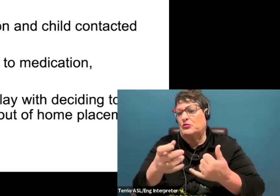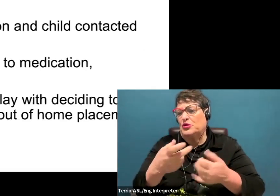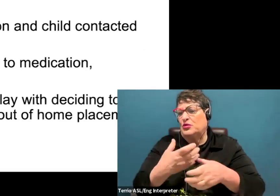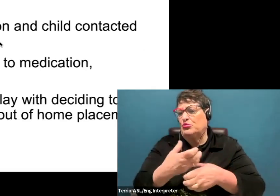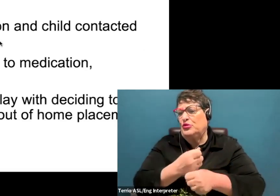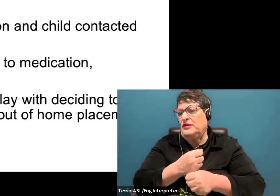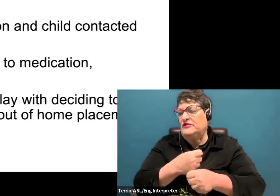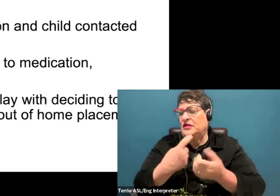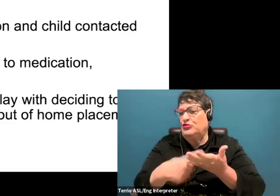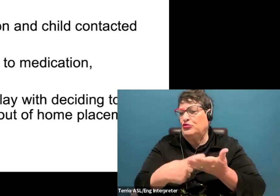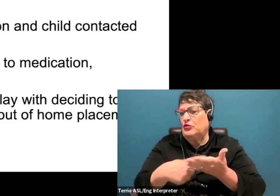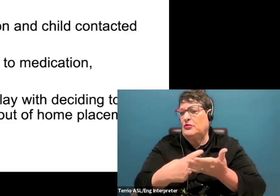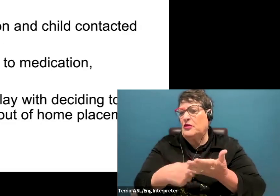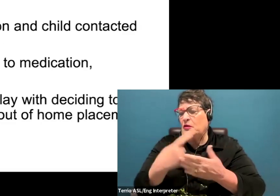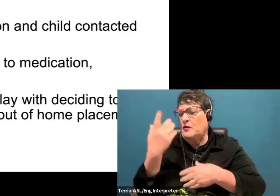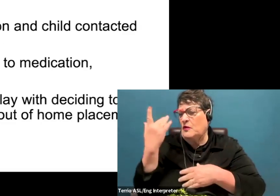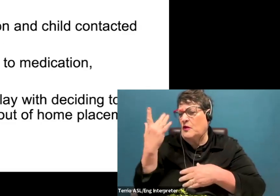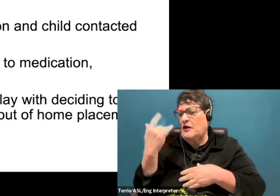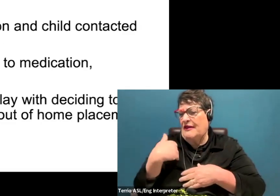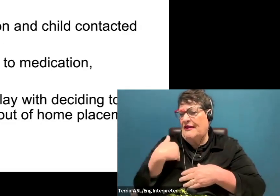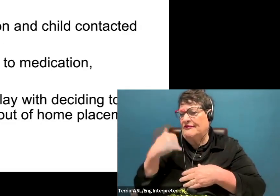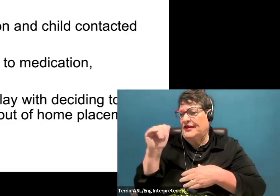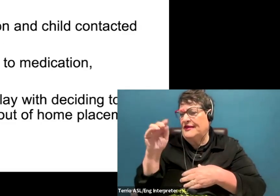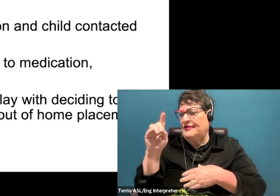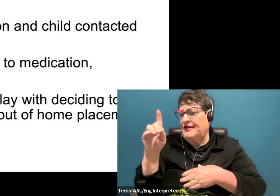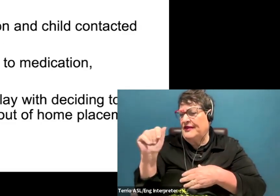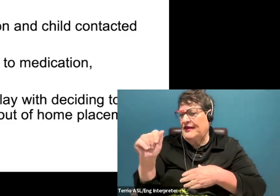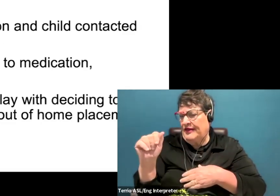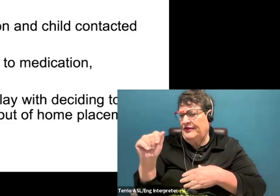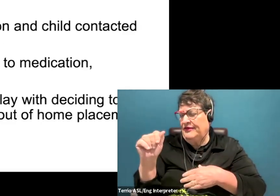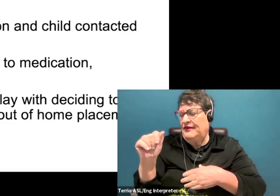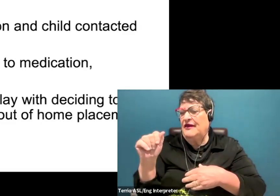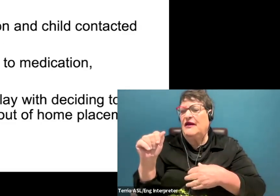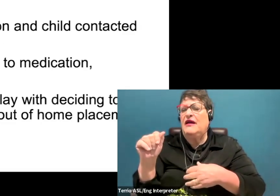you know, why having the ADA apply would be helpful.